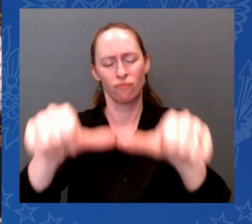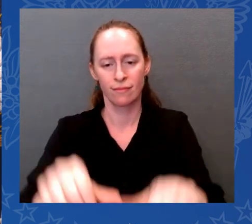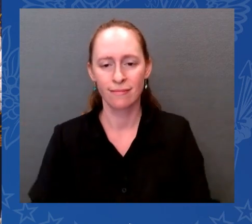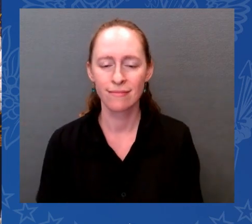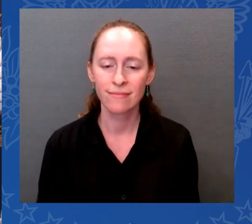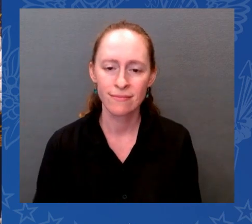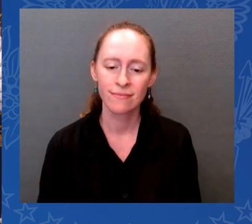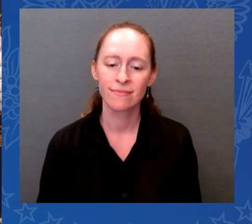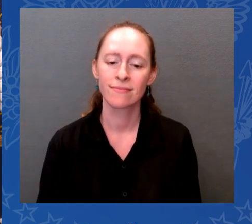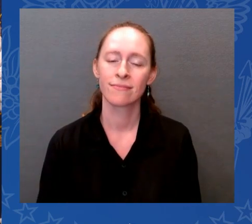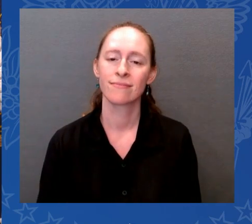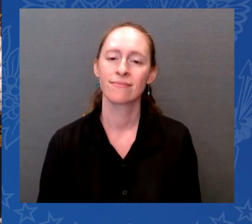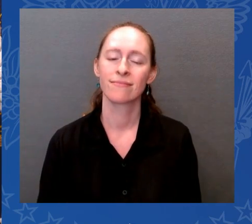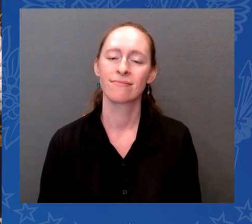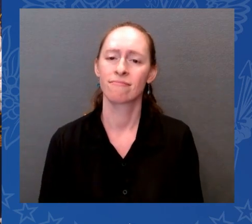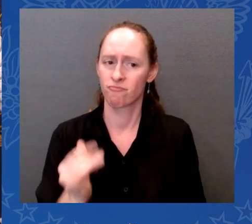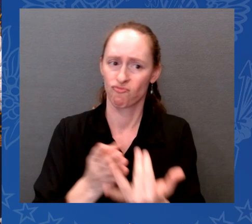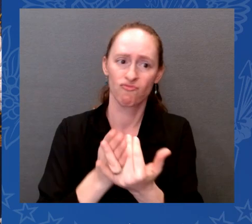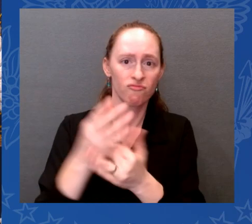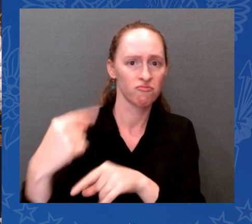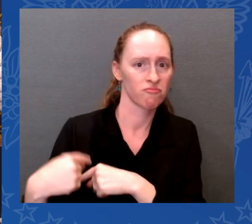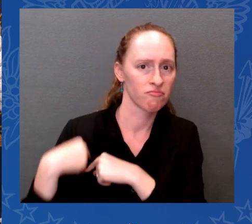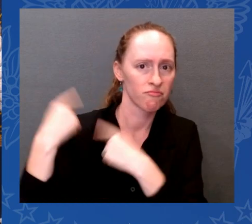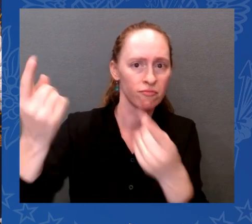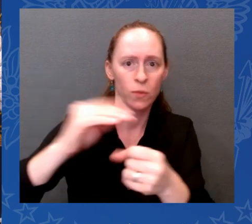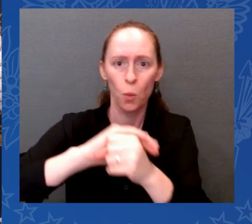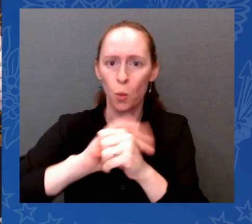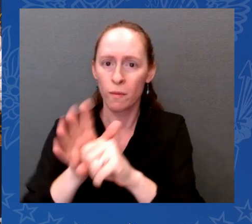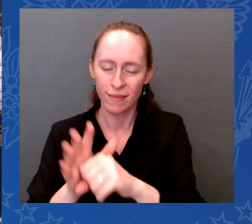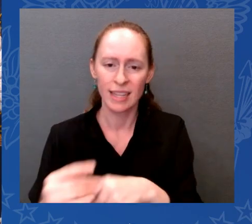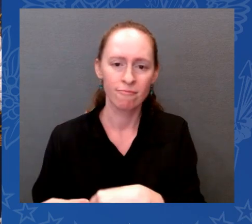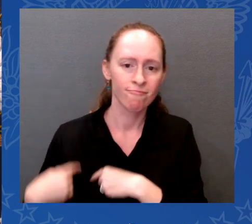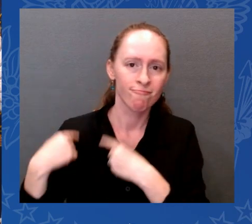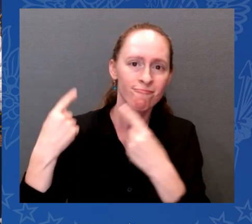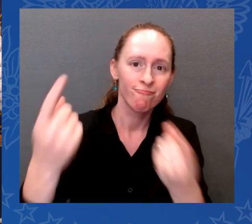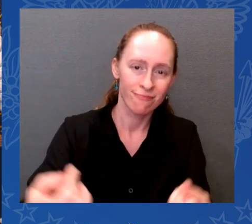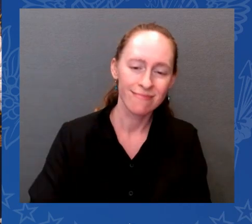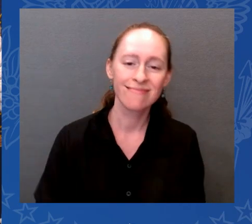and my 2023 budget request, we've increased federal firefighting grants